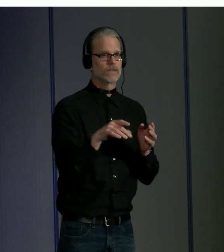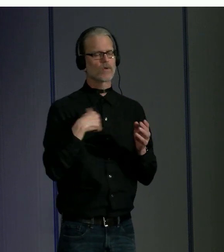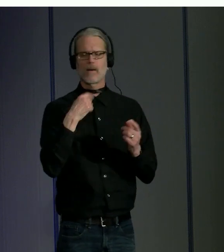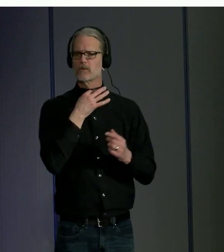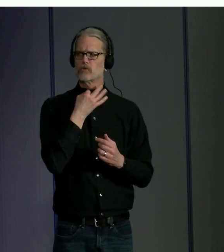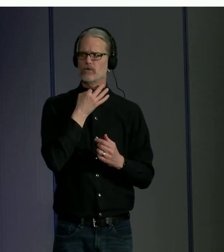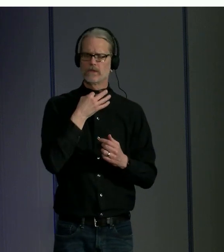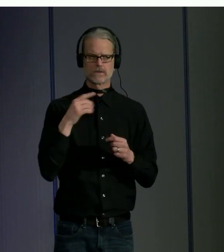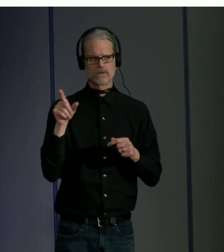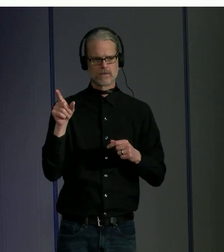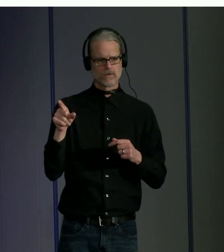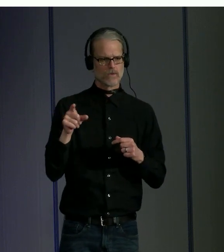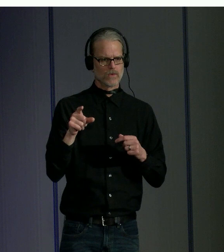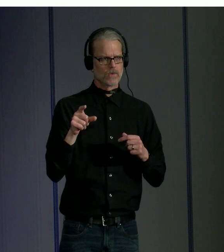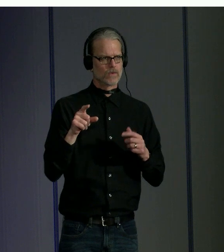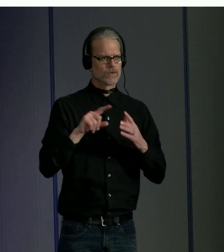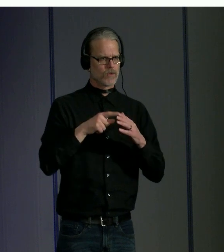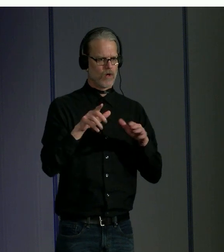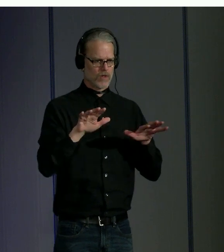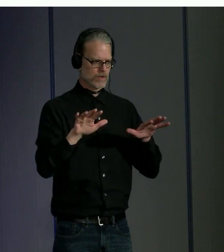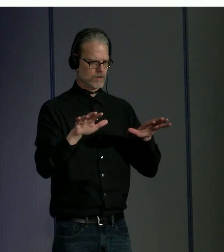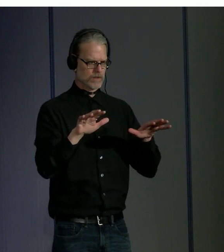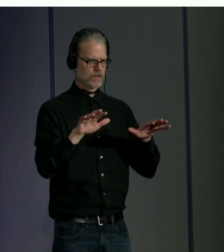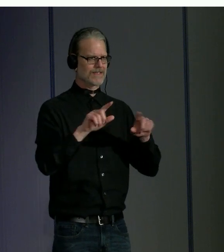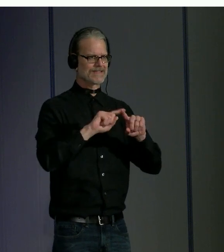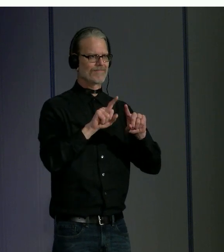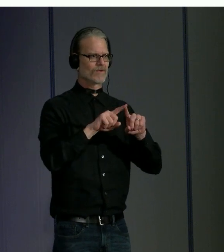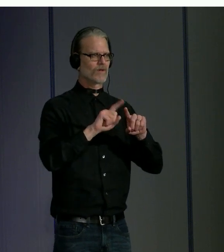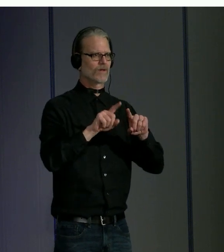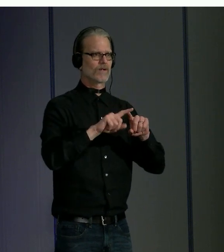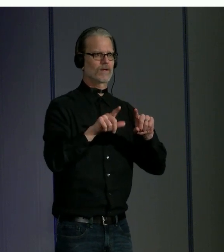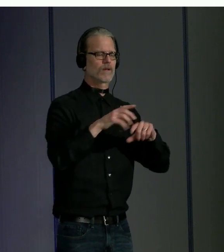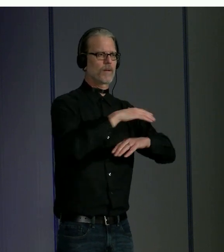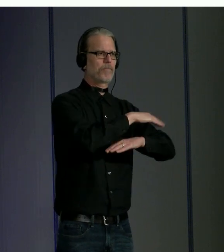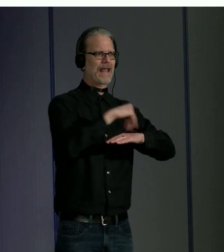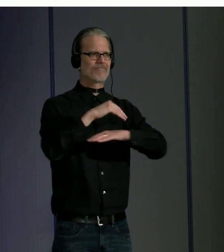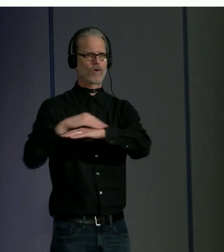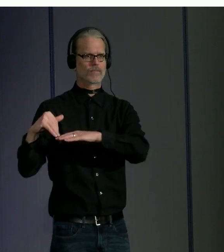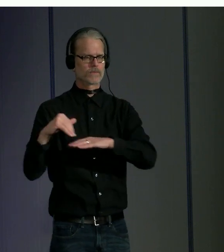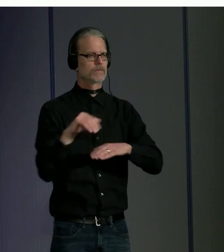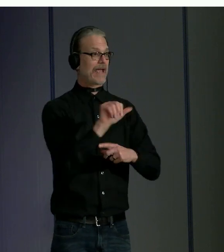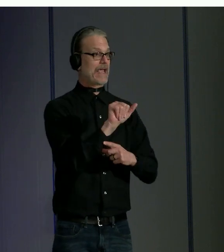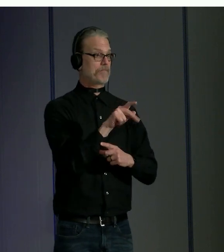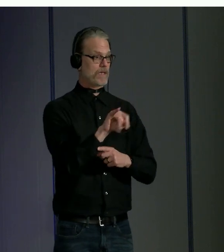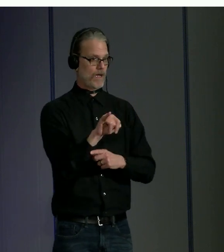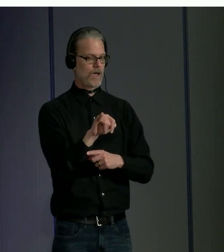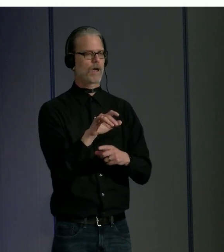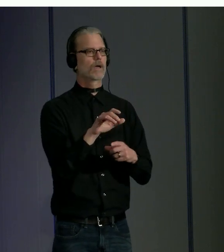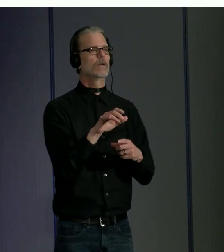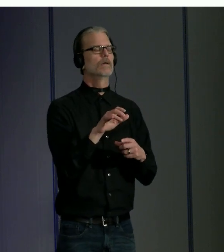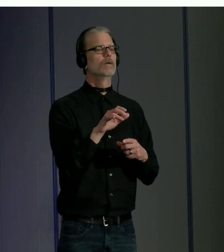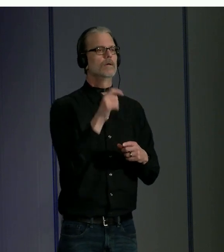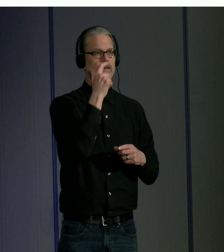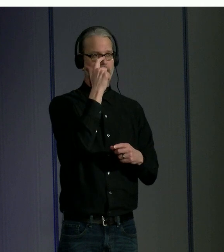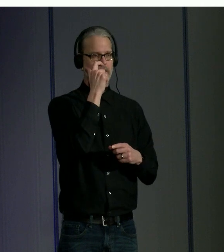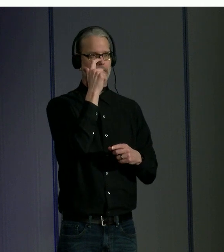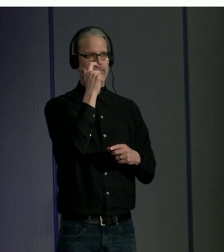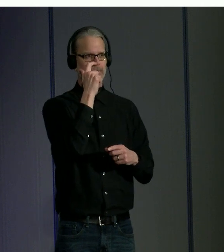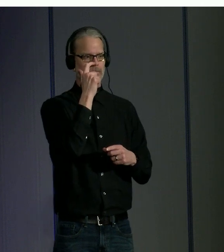When you look at the left platform specific, API as opposed to the common denominator things,